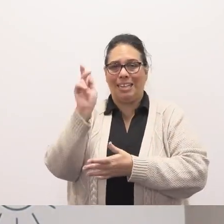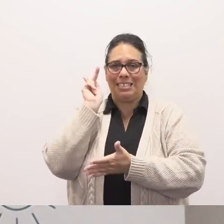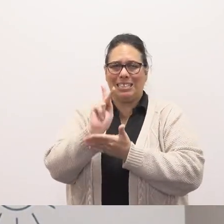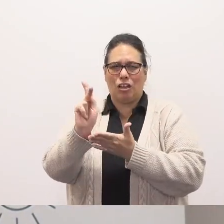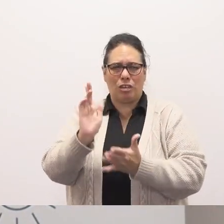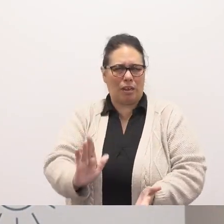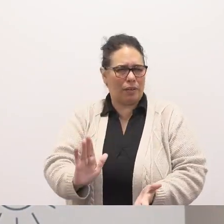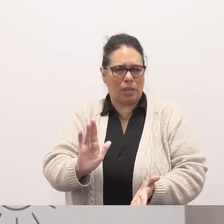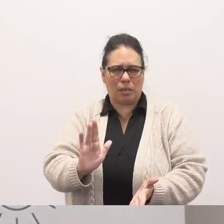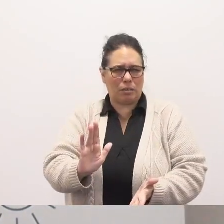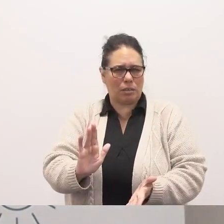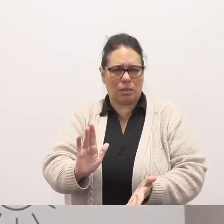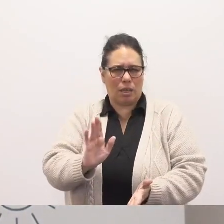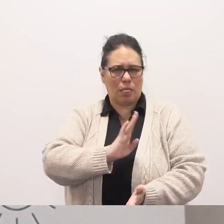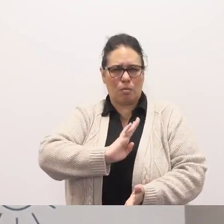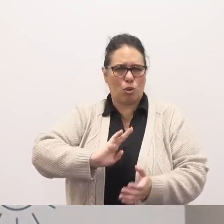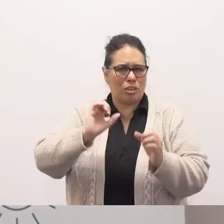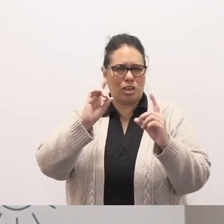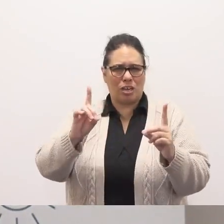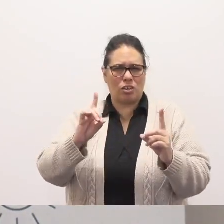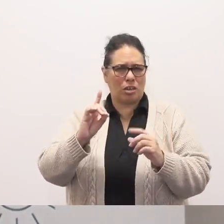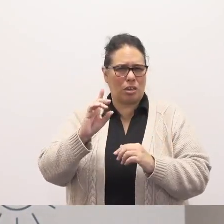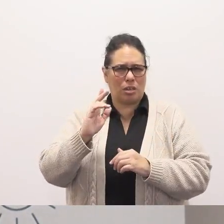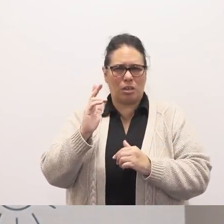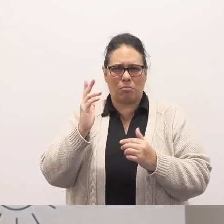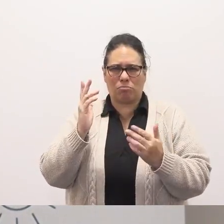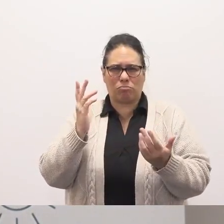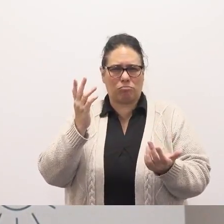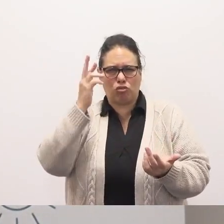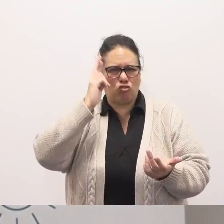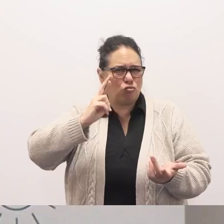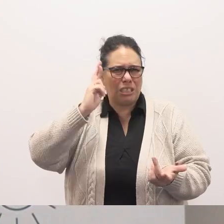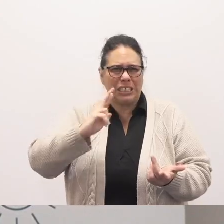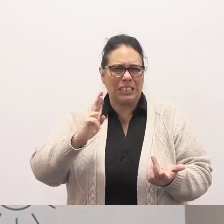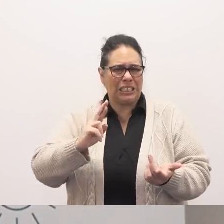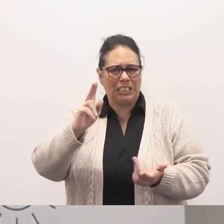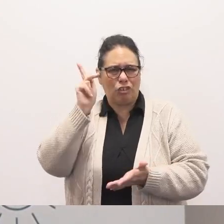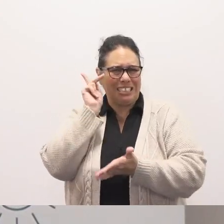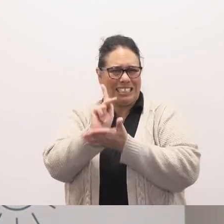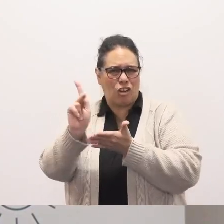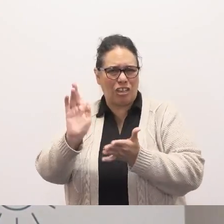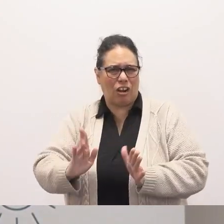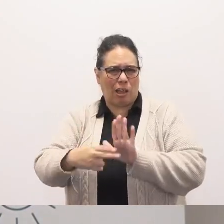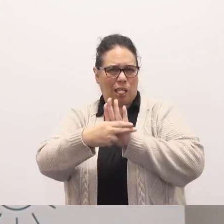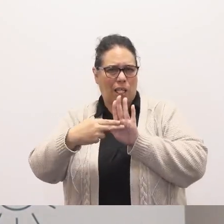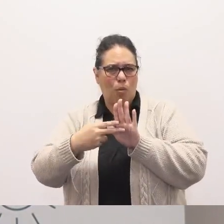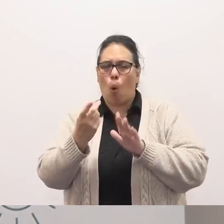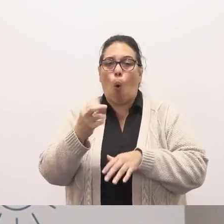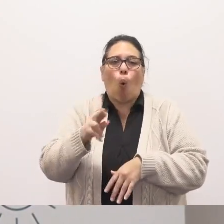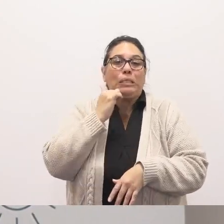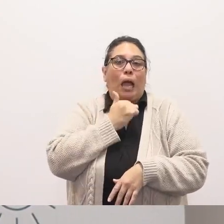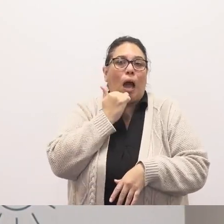I think that's just the rationale of having her as the Secretary to the Board of Education. Or is this a common practice?